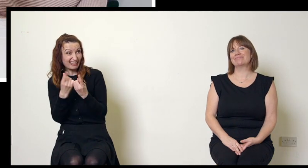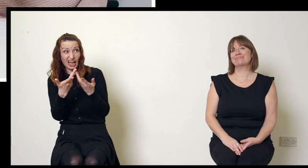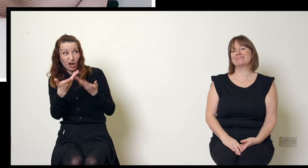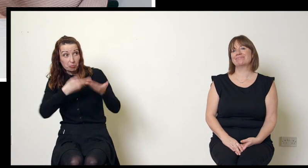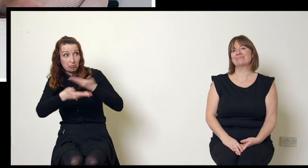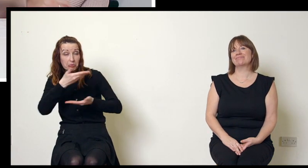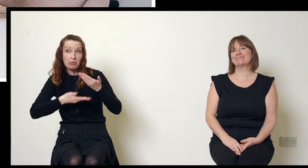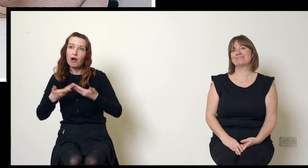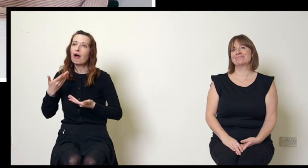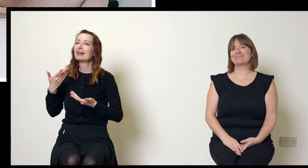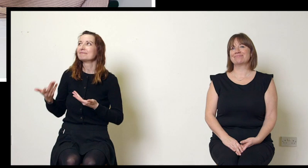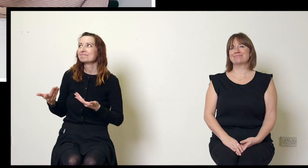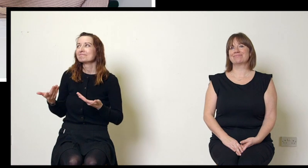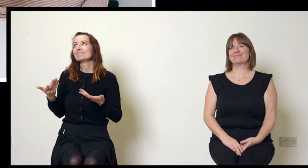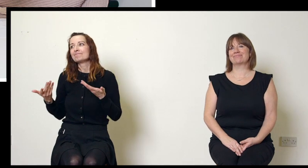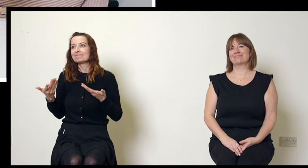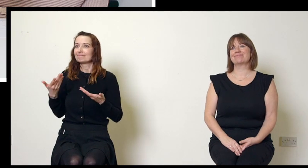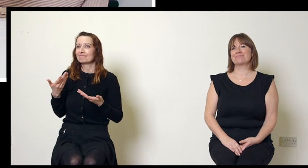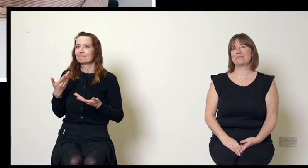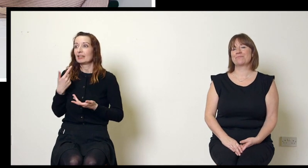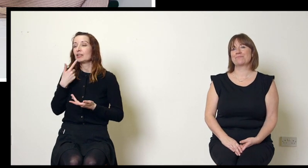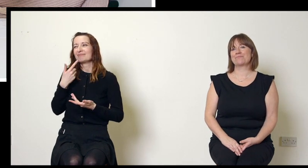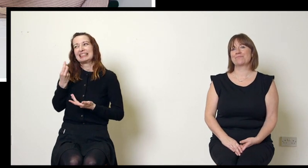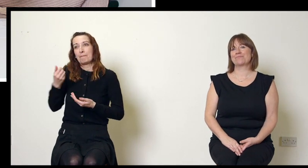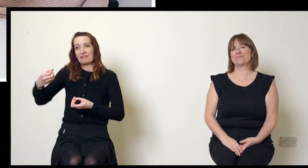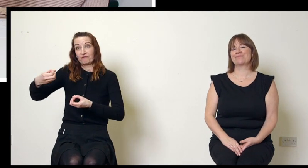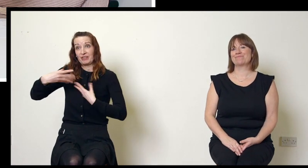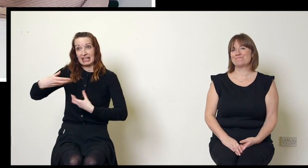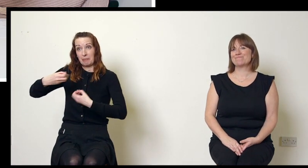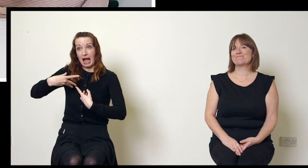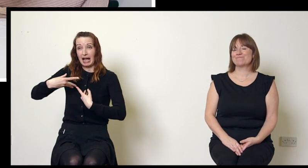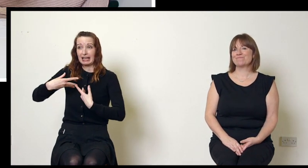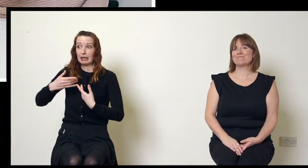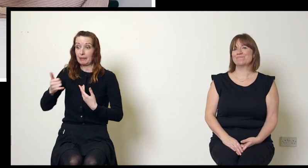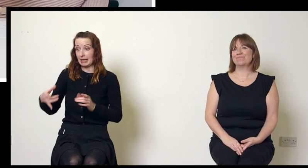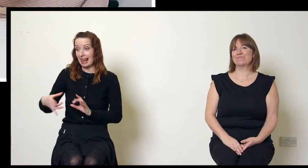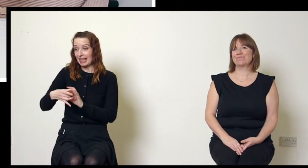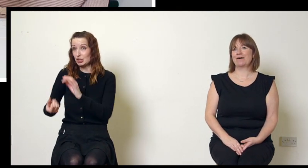Yeah, just don't take like feedback that you might get about anything that you're, projects that you're doing,